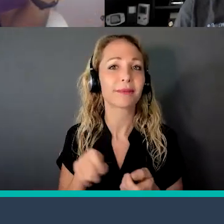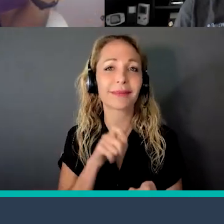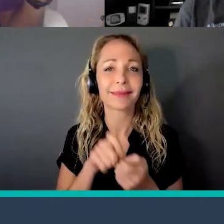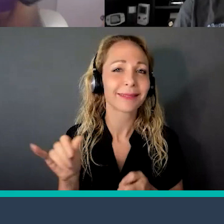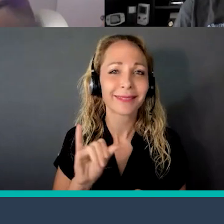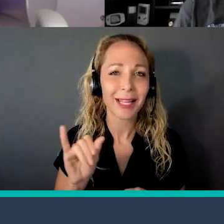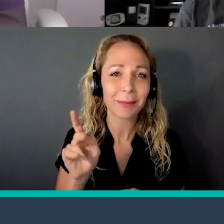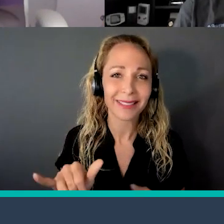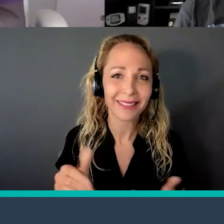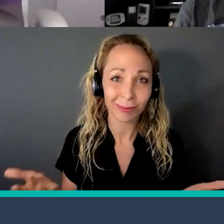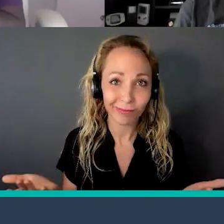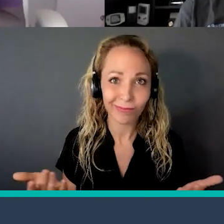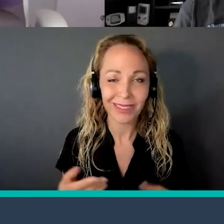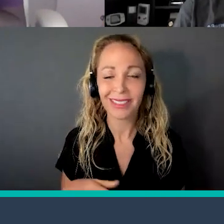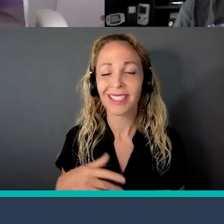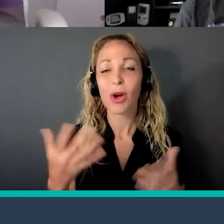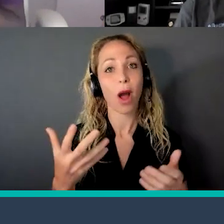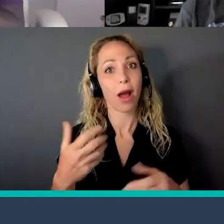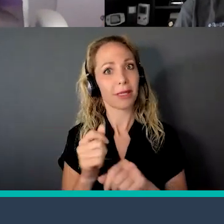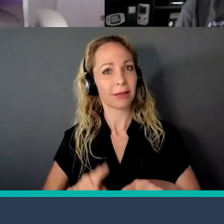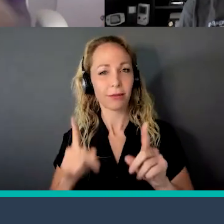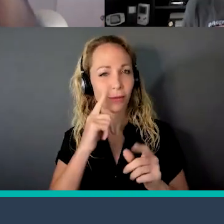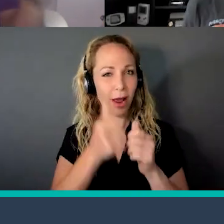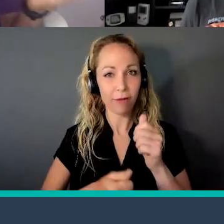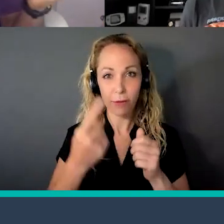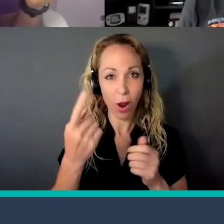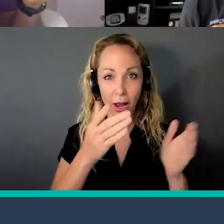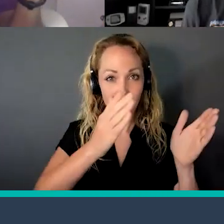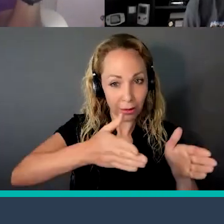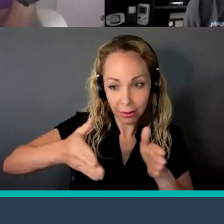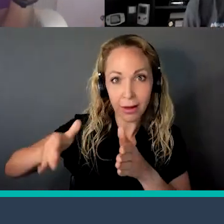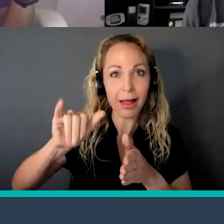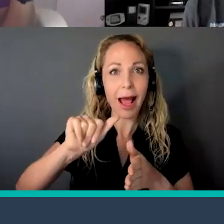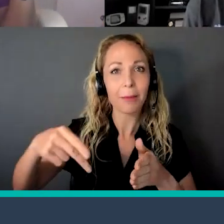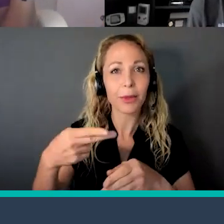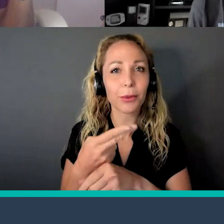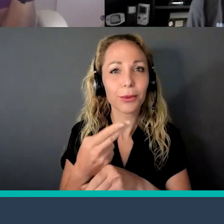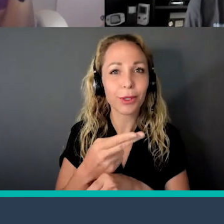AND WHAT DIFFERENTIATES EVERYONE IS THE APP USER I.D.